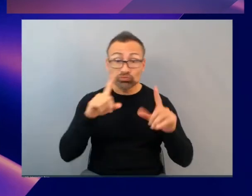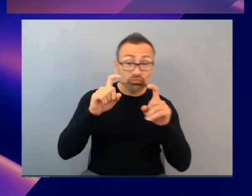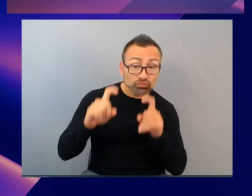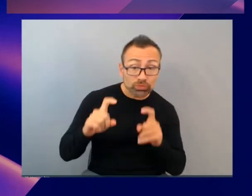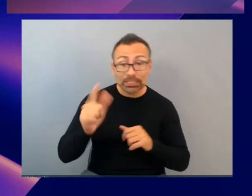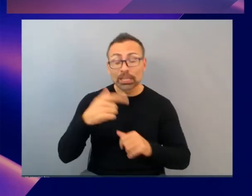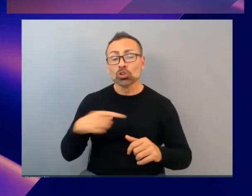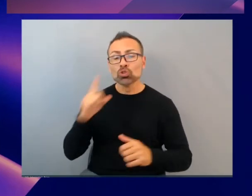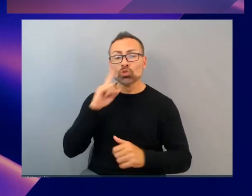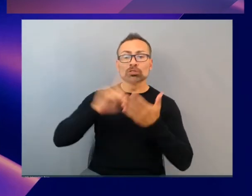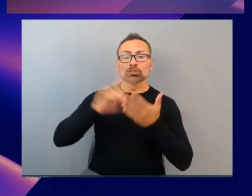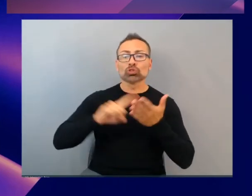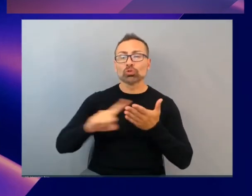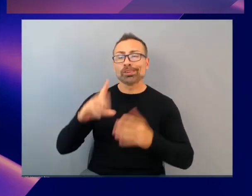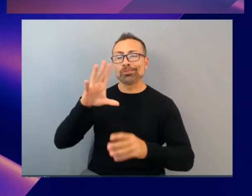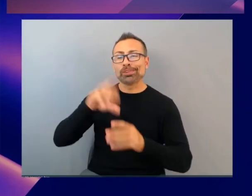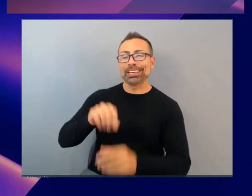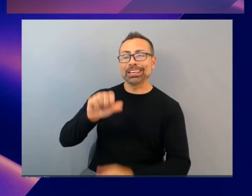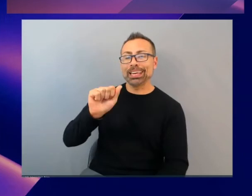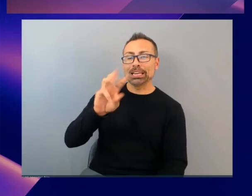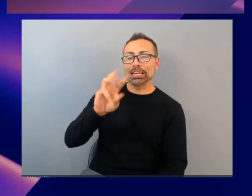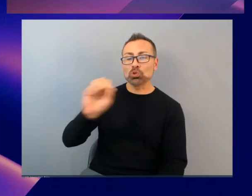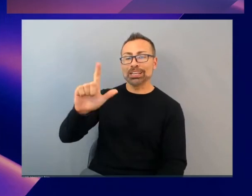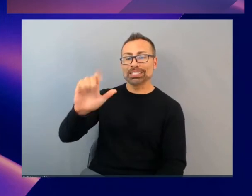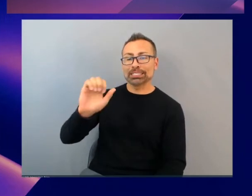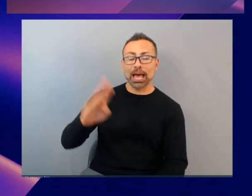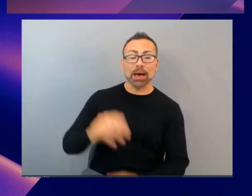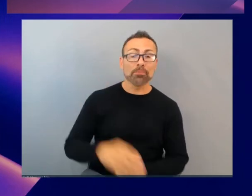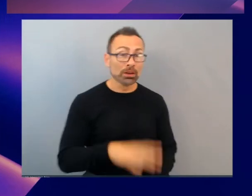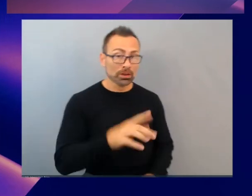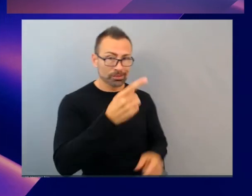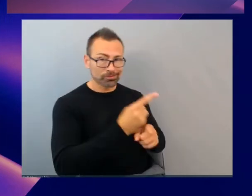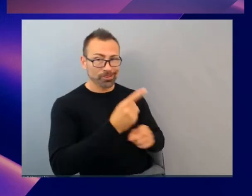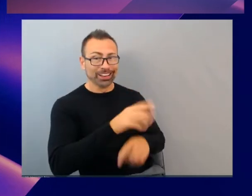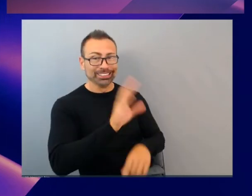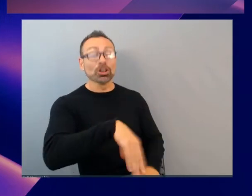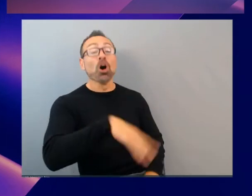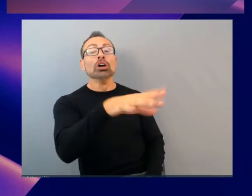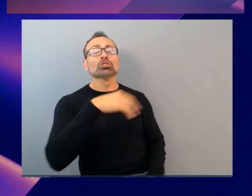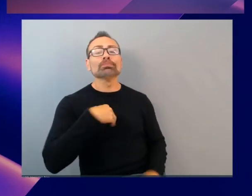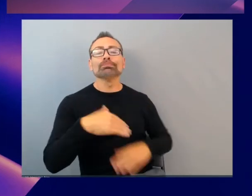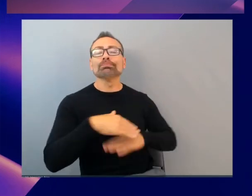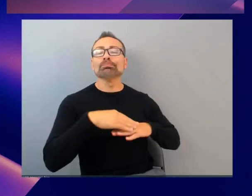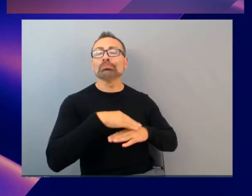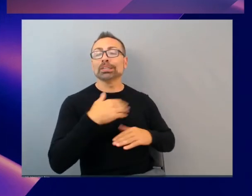Right, so, and then what we go, right, you can basically go to the Glue,